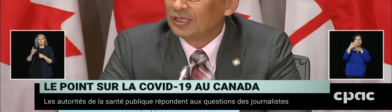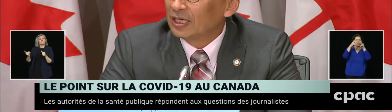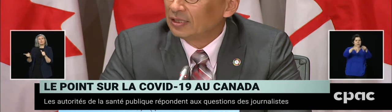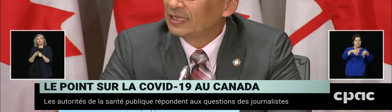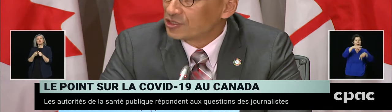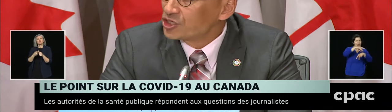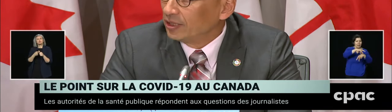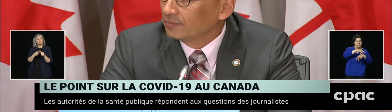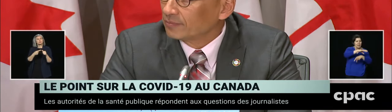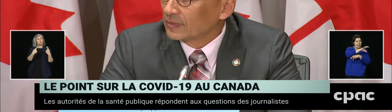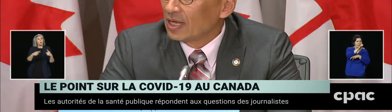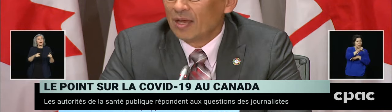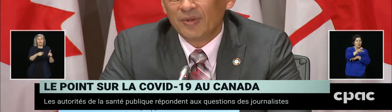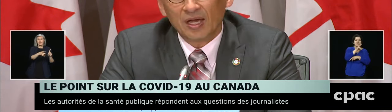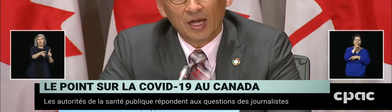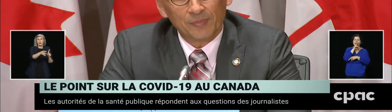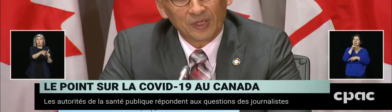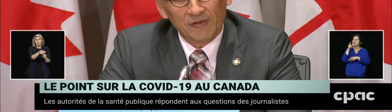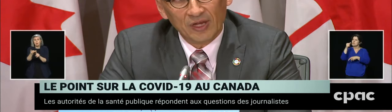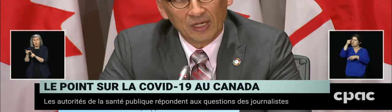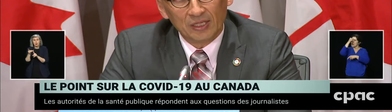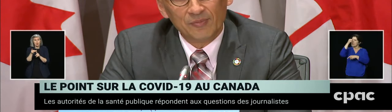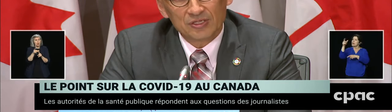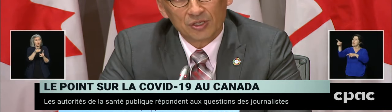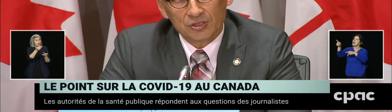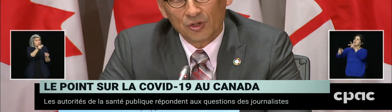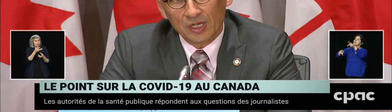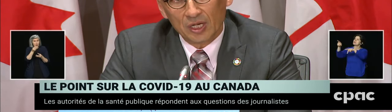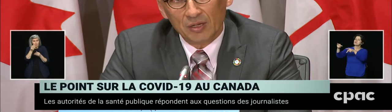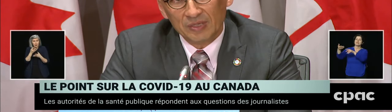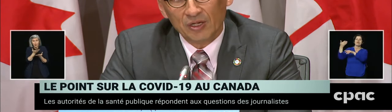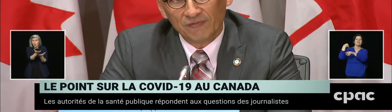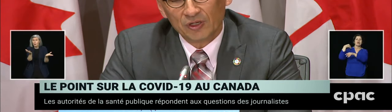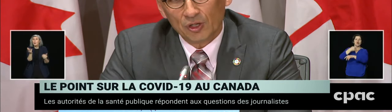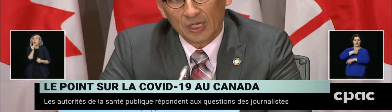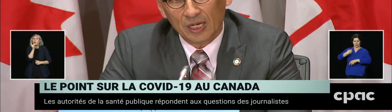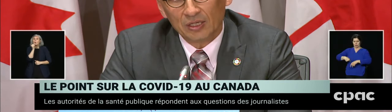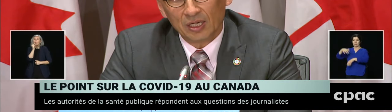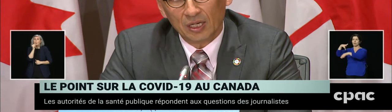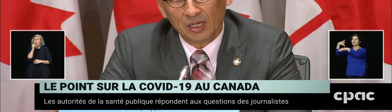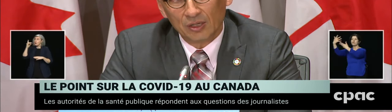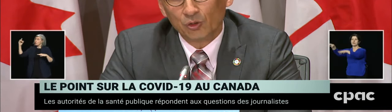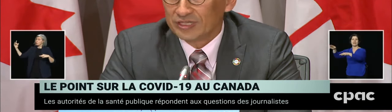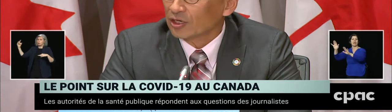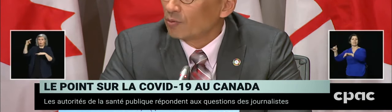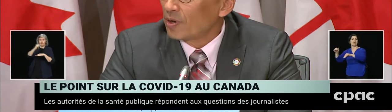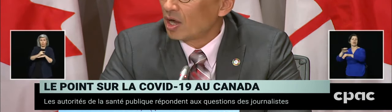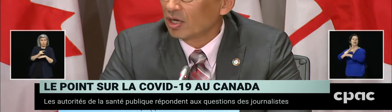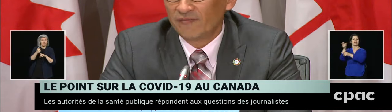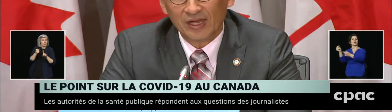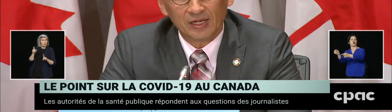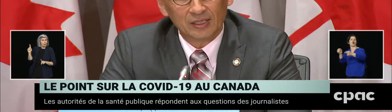THE BEGINNING, THIS FIRST CASES REPORTED IN CANADA WERE